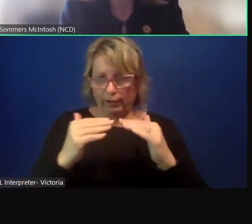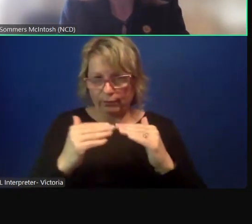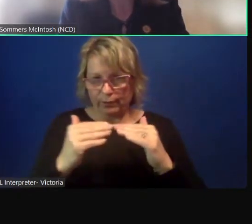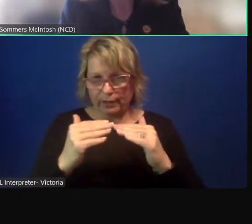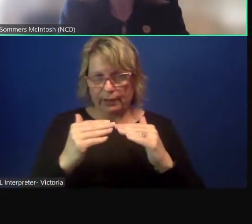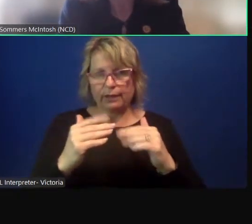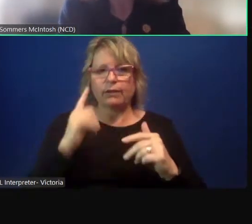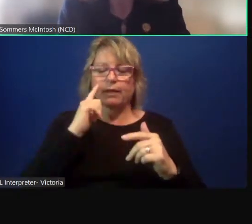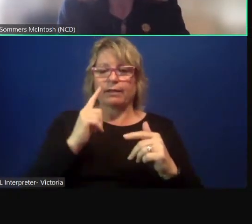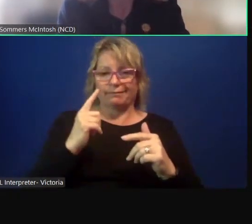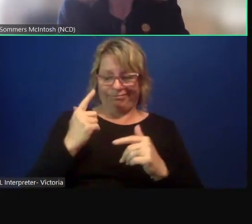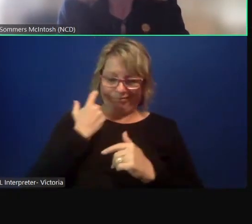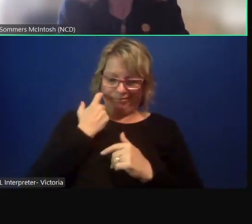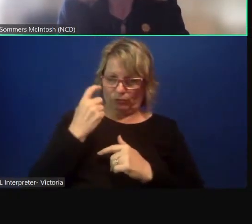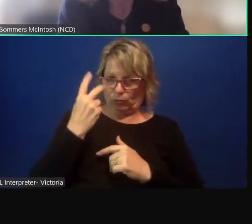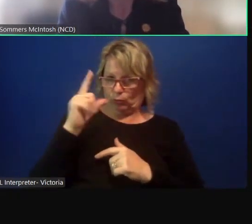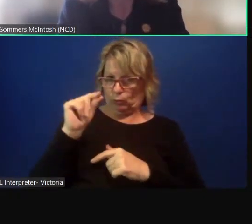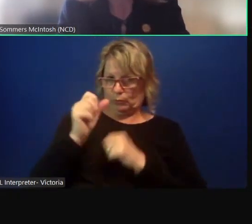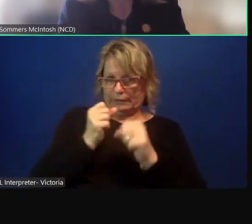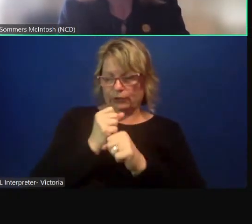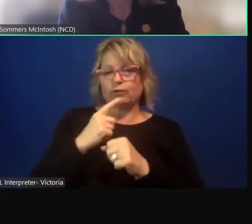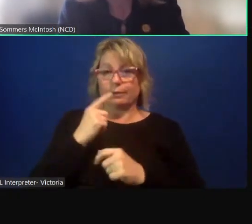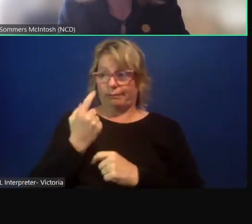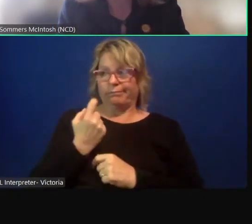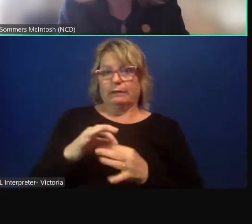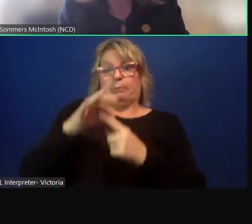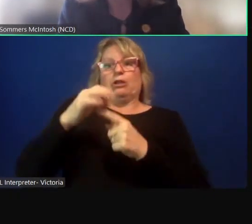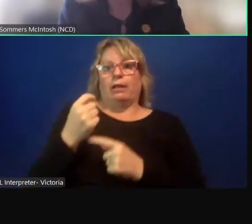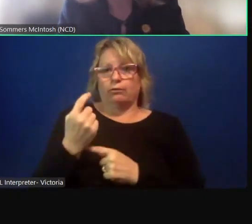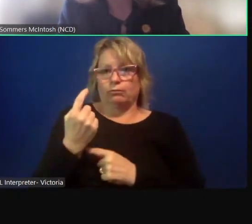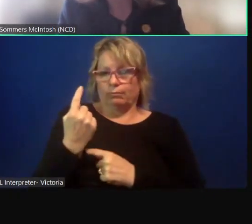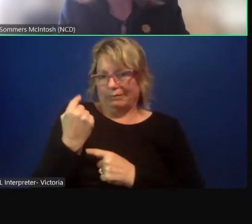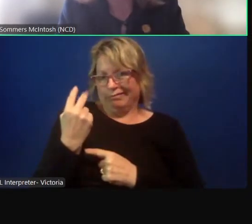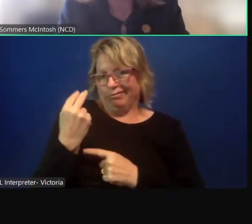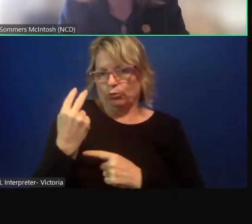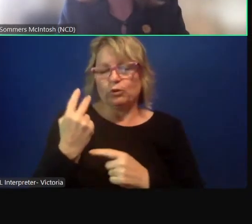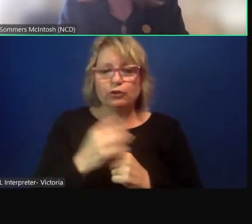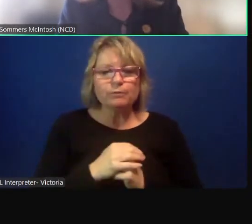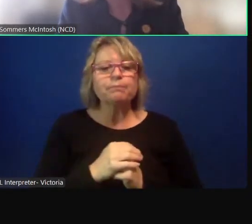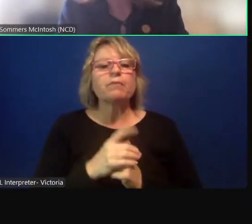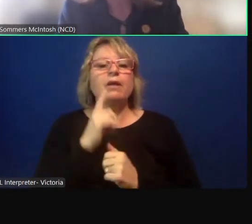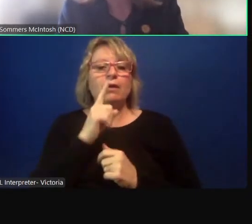few years. So here are just a few of the titles of our research recently that you may be interested